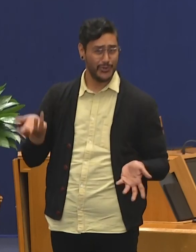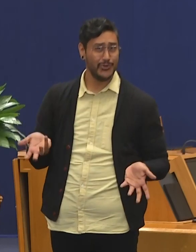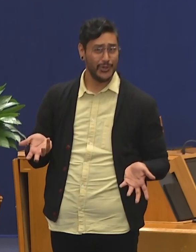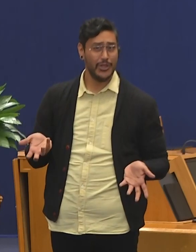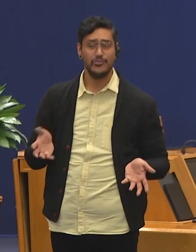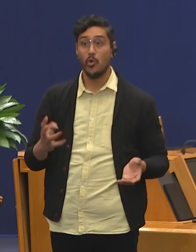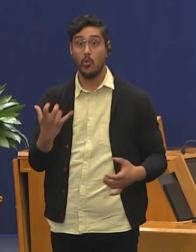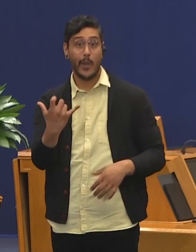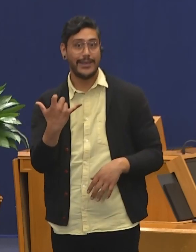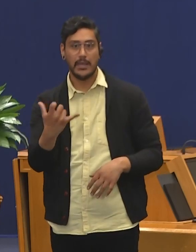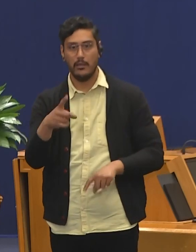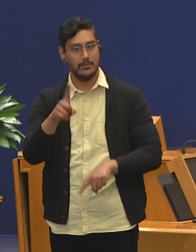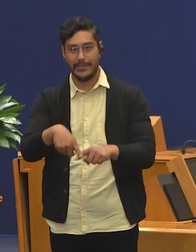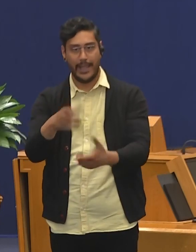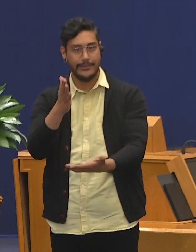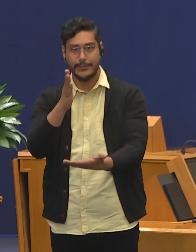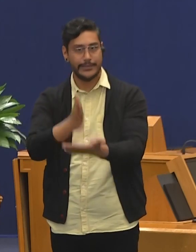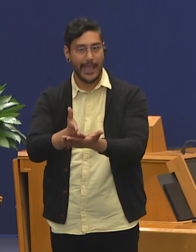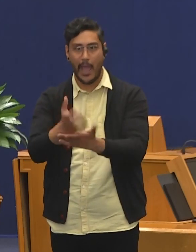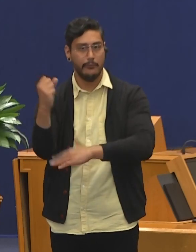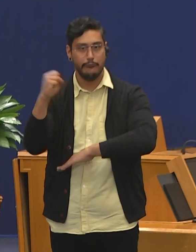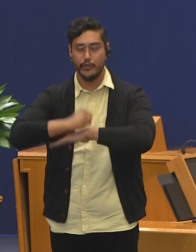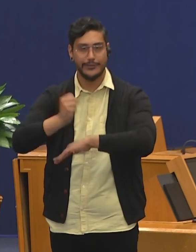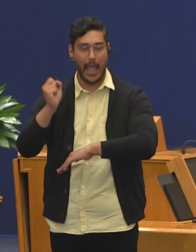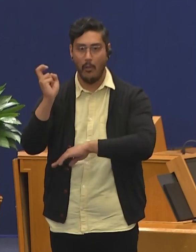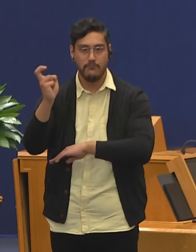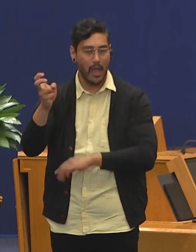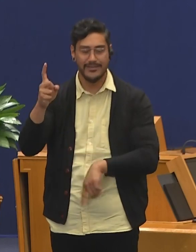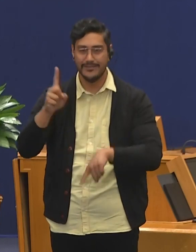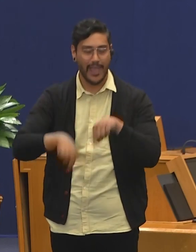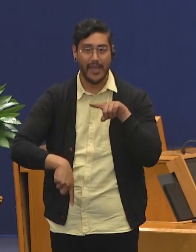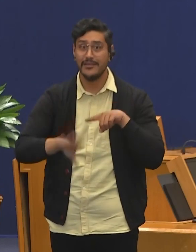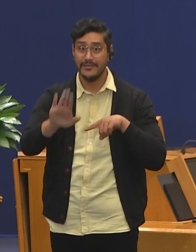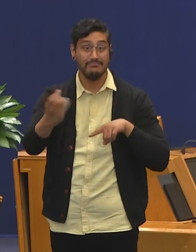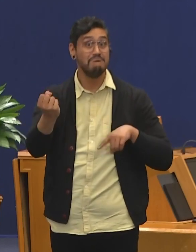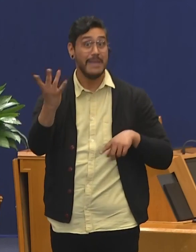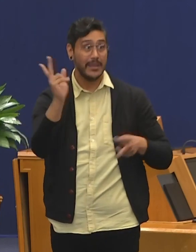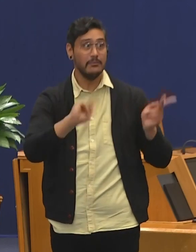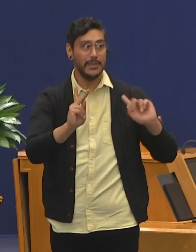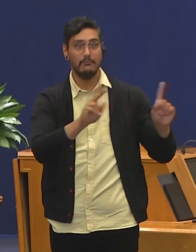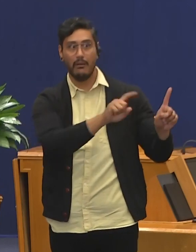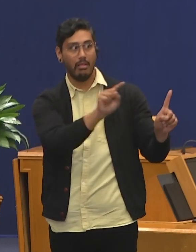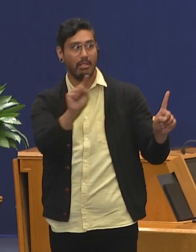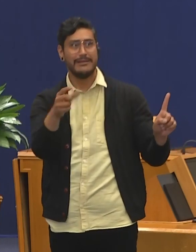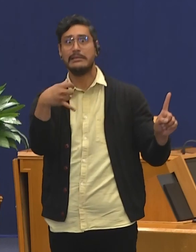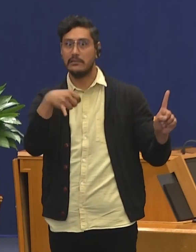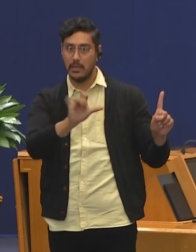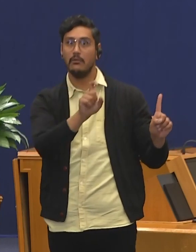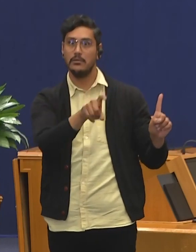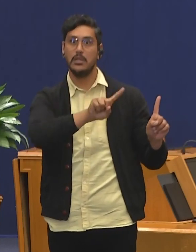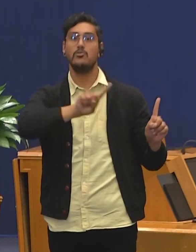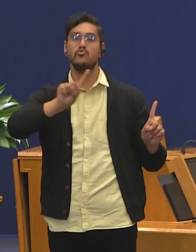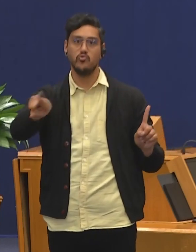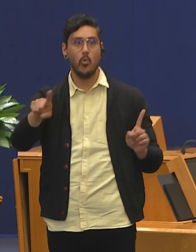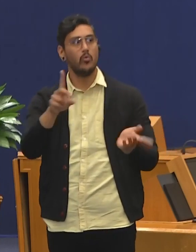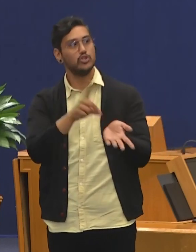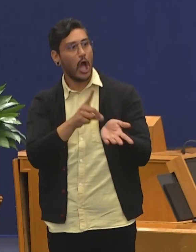POSITION RIGHT NOW TO STOP BUS SERVICE BECAUSE IT STILL REMAINS VERY, VERY CRITICAL FOR MANY